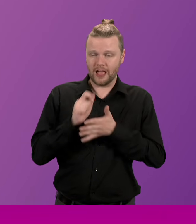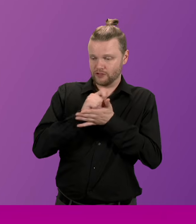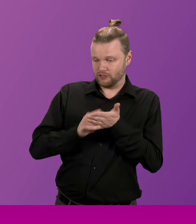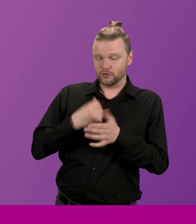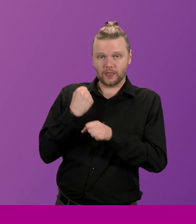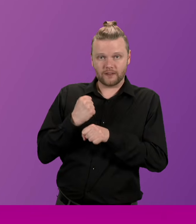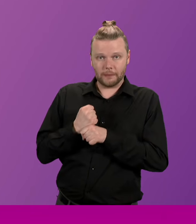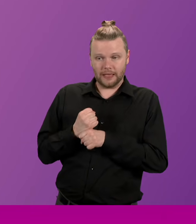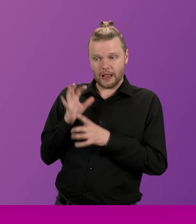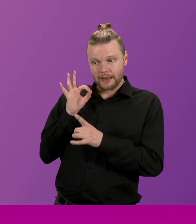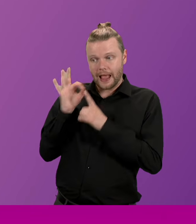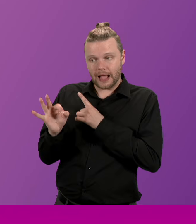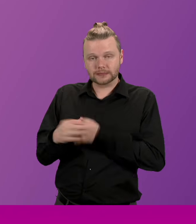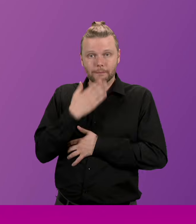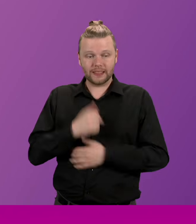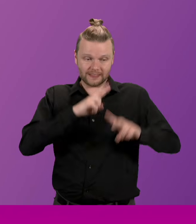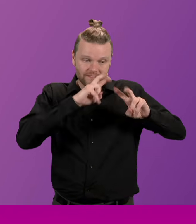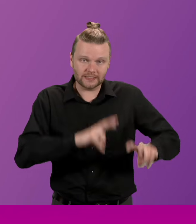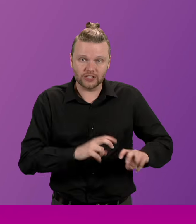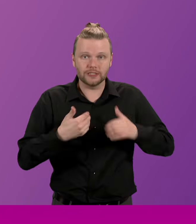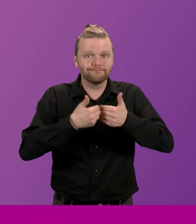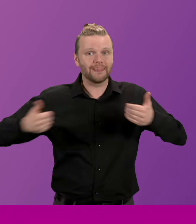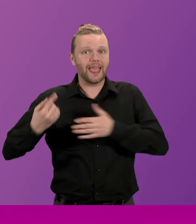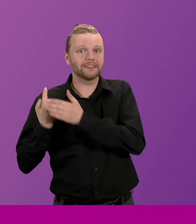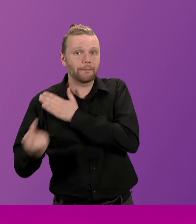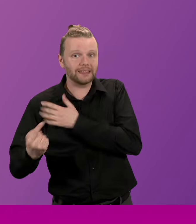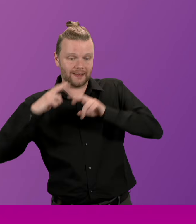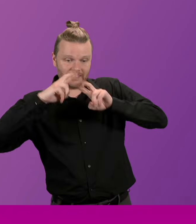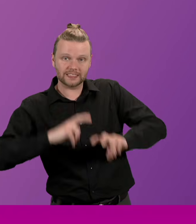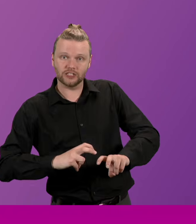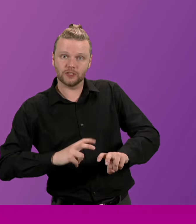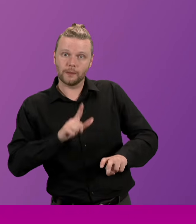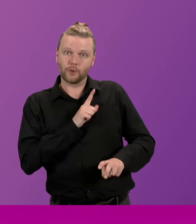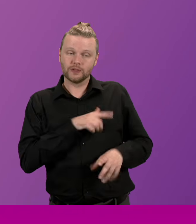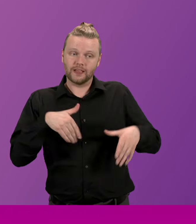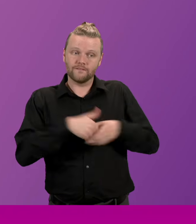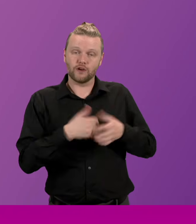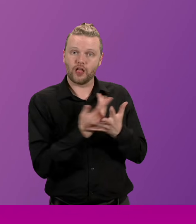asking for an independent investigation, because it involves multiple agencies,